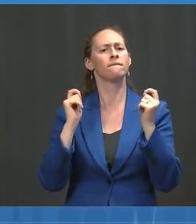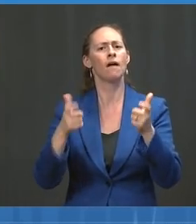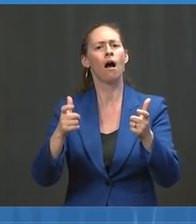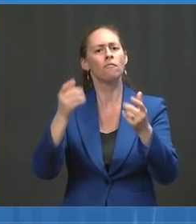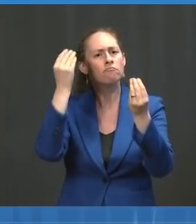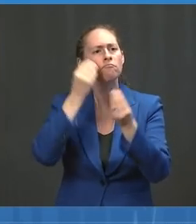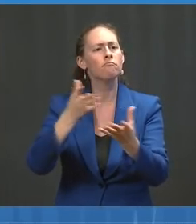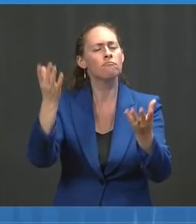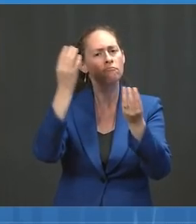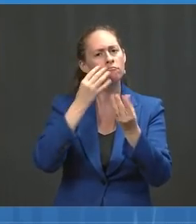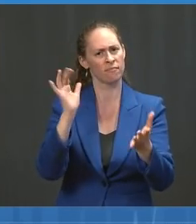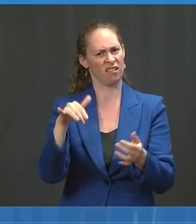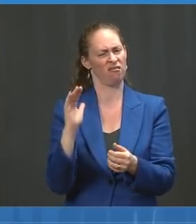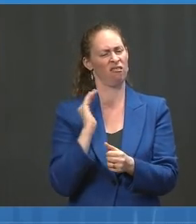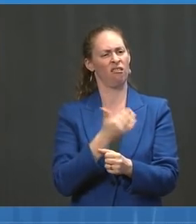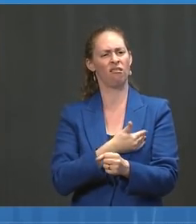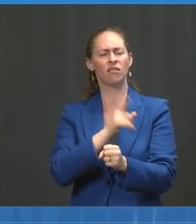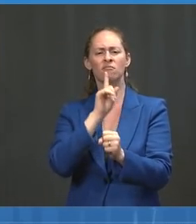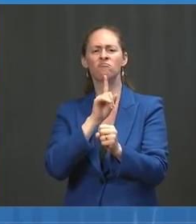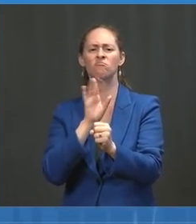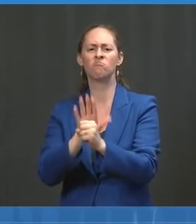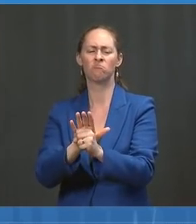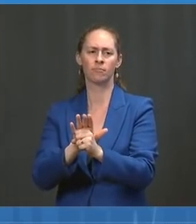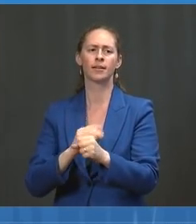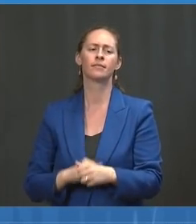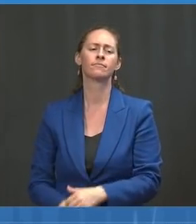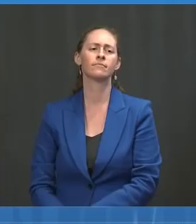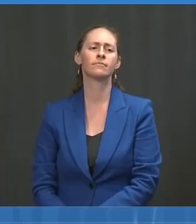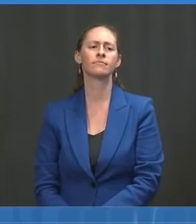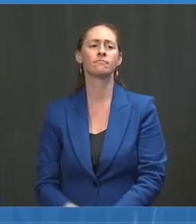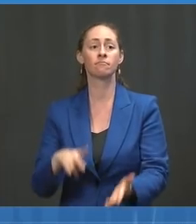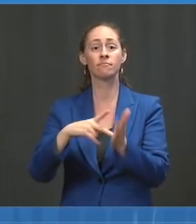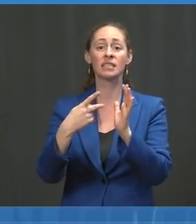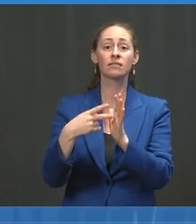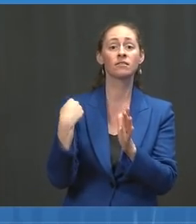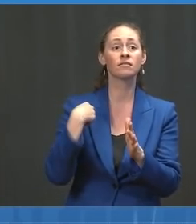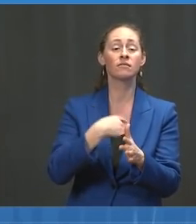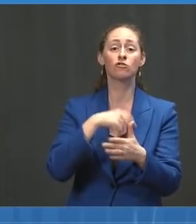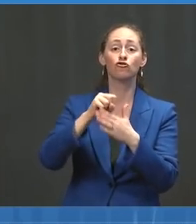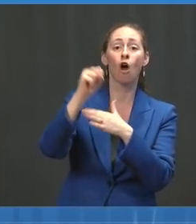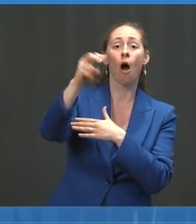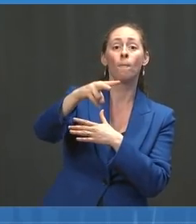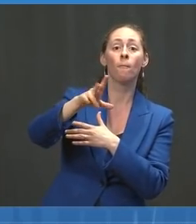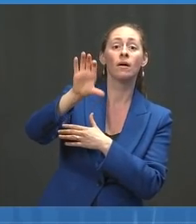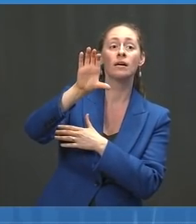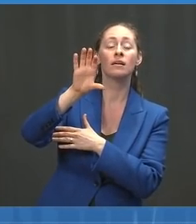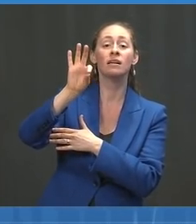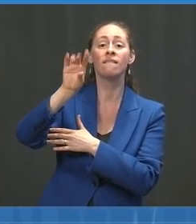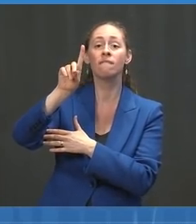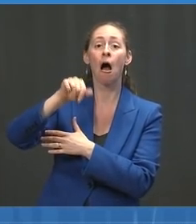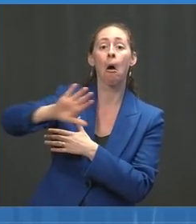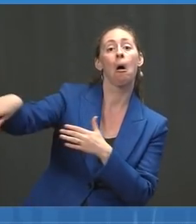In no way does this actually bypass the integrity of the FDA and the CDC Advisory Committee processes.